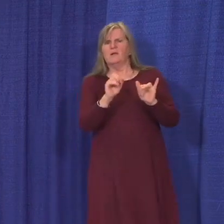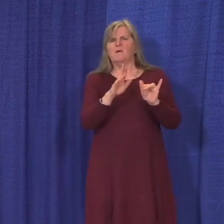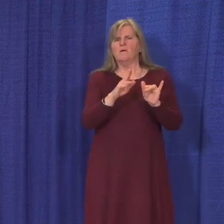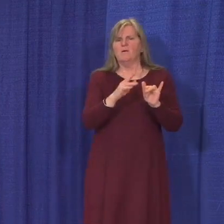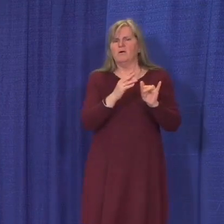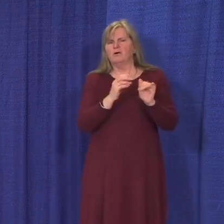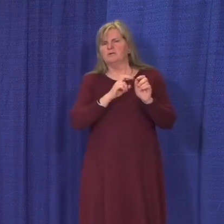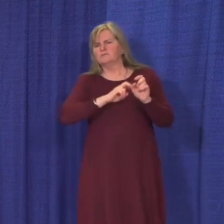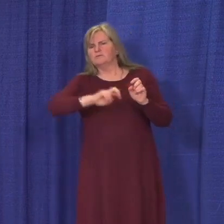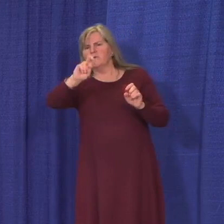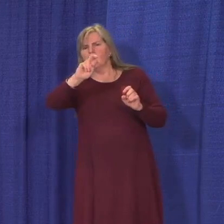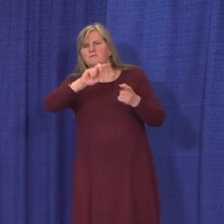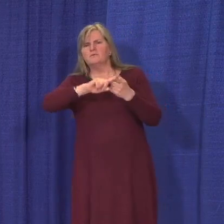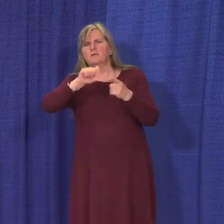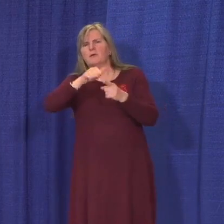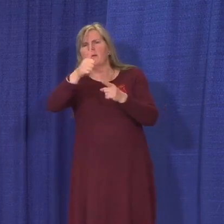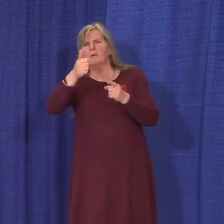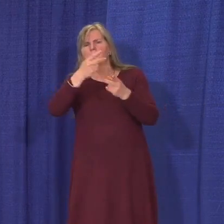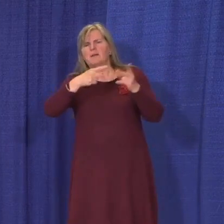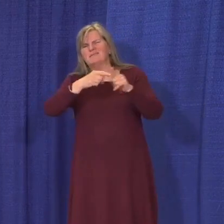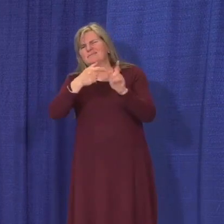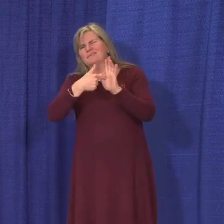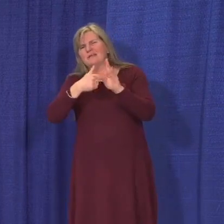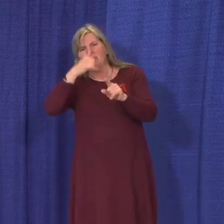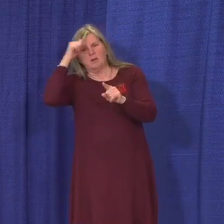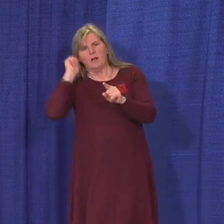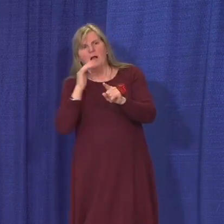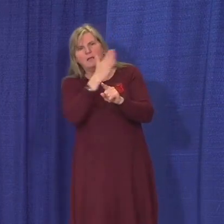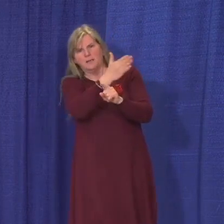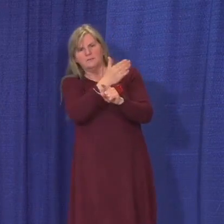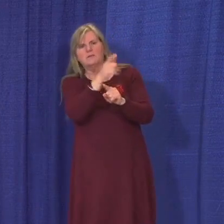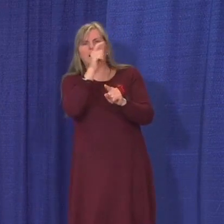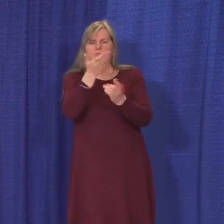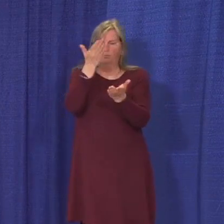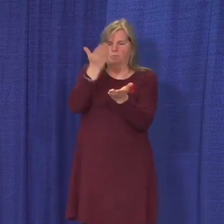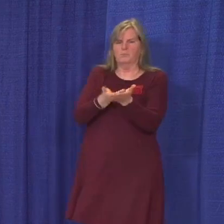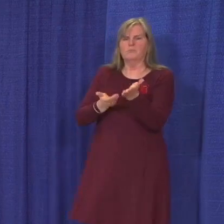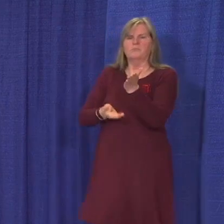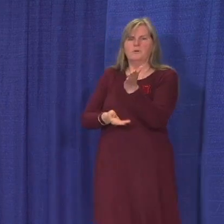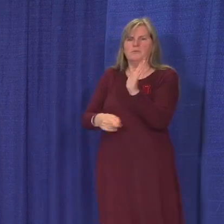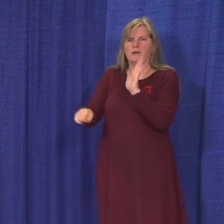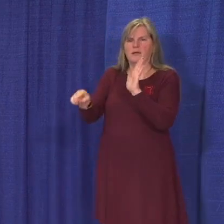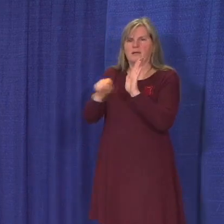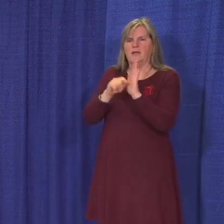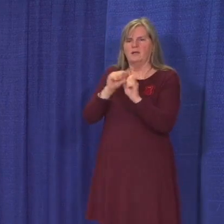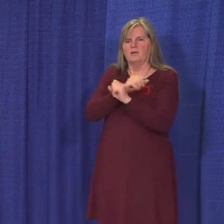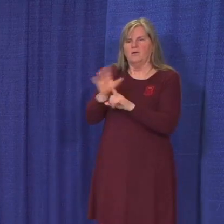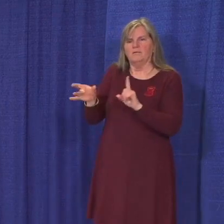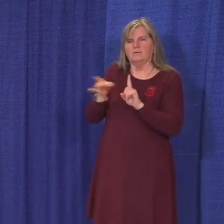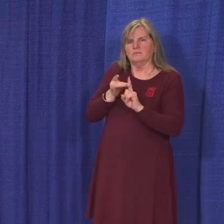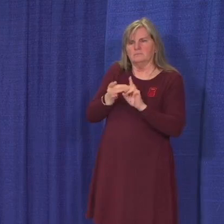through Canada for tourism and recreation and shopping is not permitted.